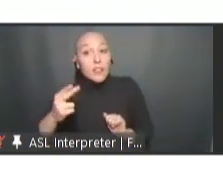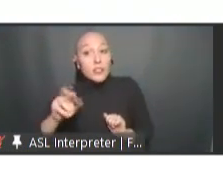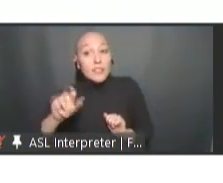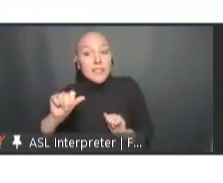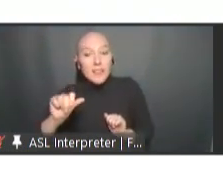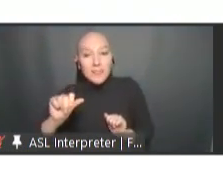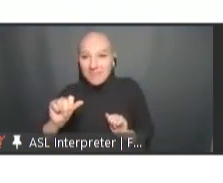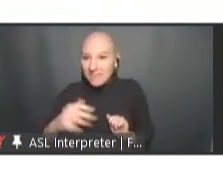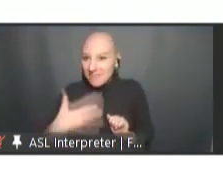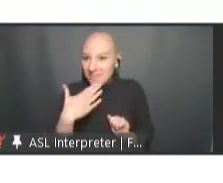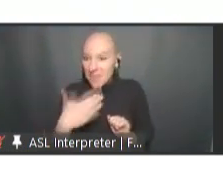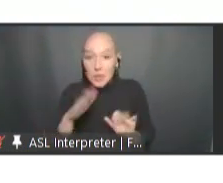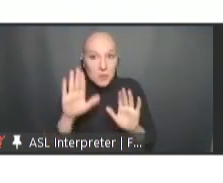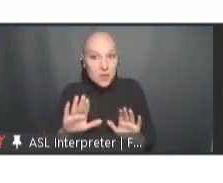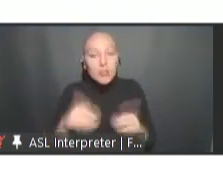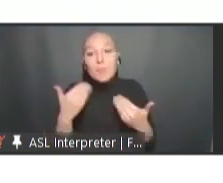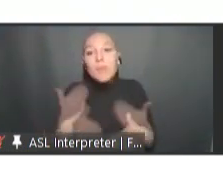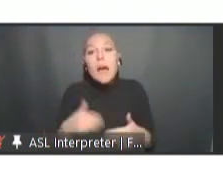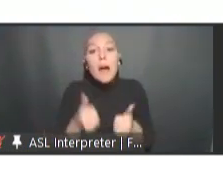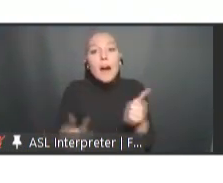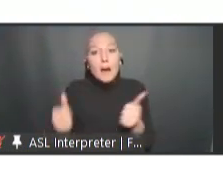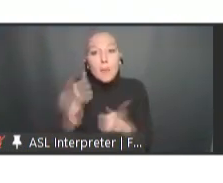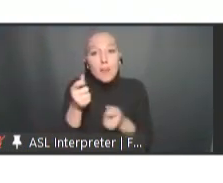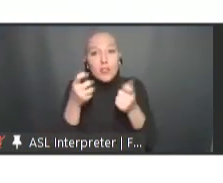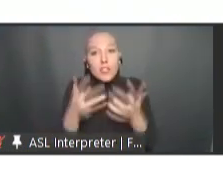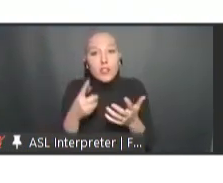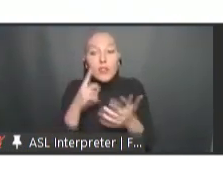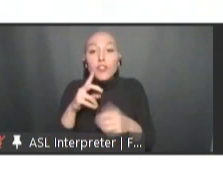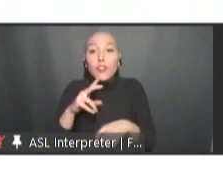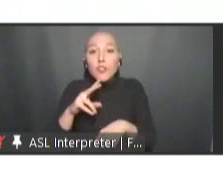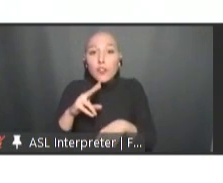Wrangham. I'm the Executive Director of the National Vaccine Information Center.